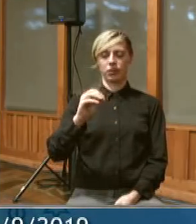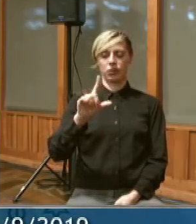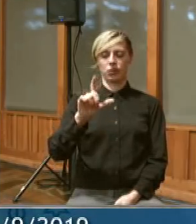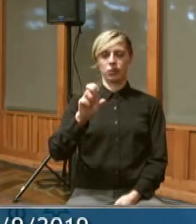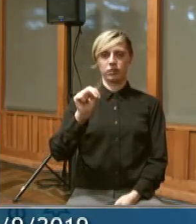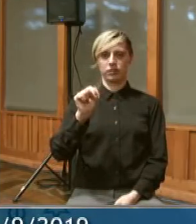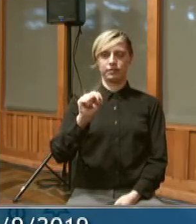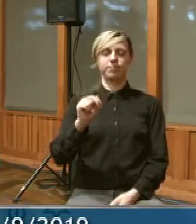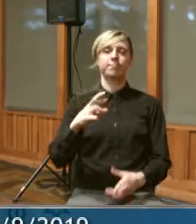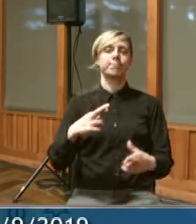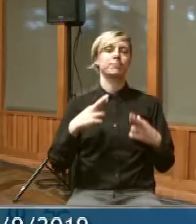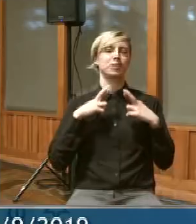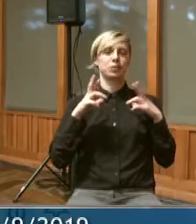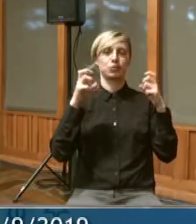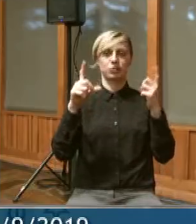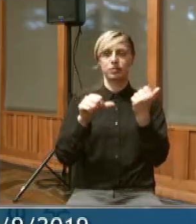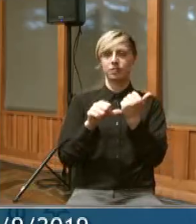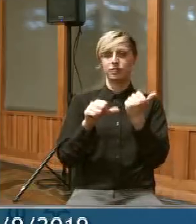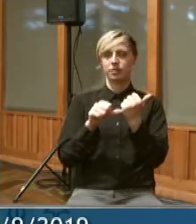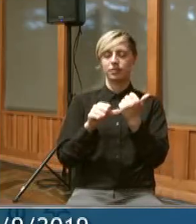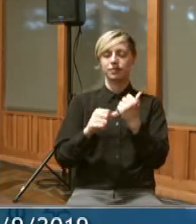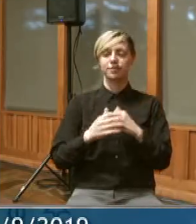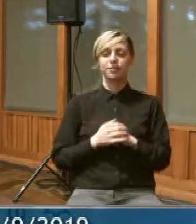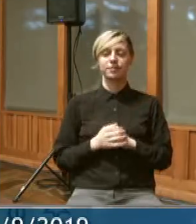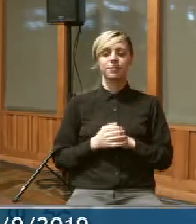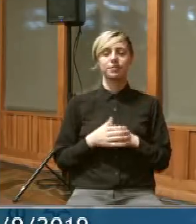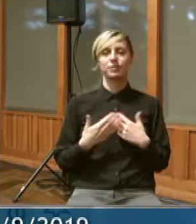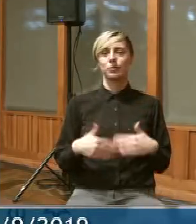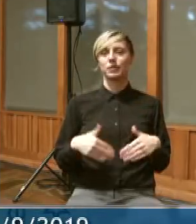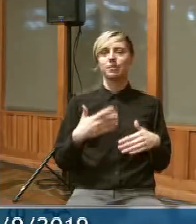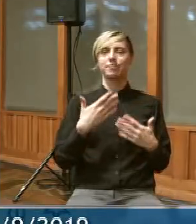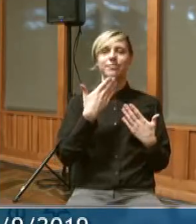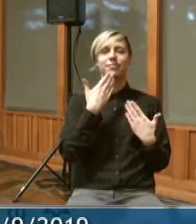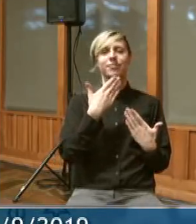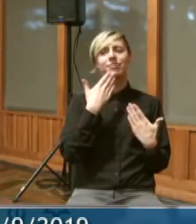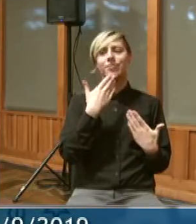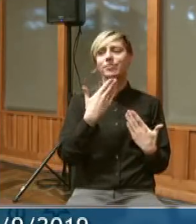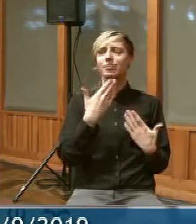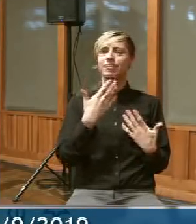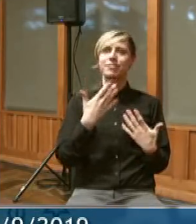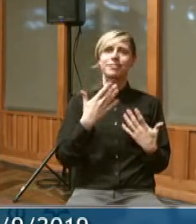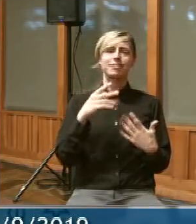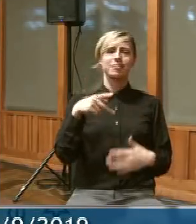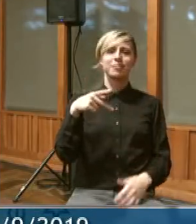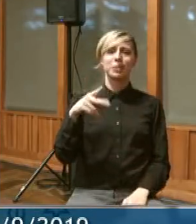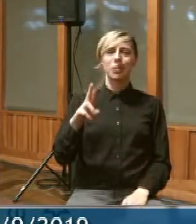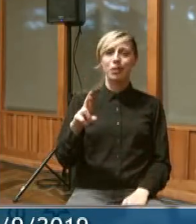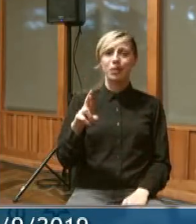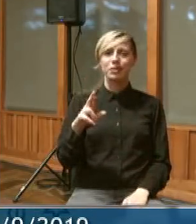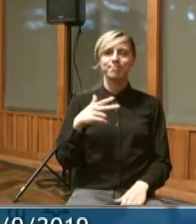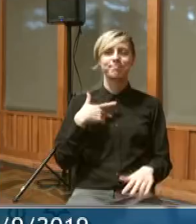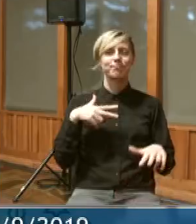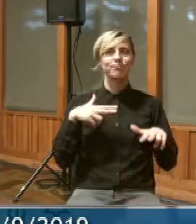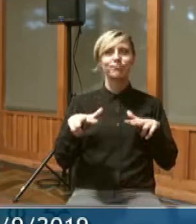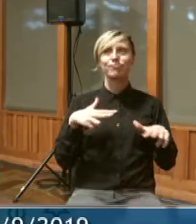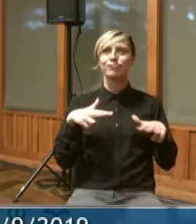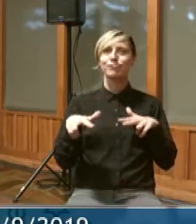TIME. MY NAME IS FIN GOLDEN. I'M A RETIRED EDUCATIONAL